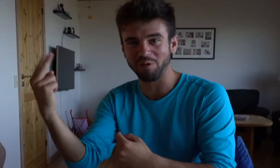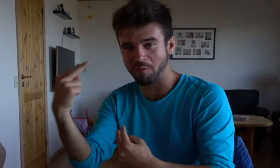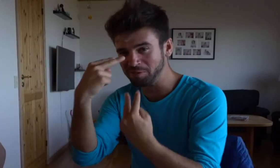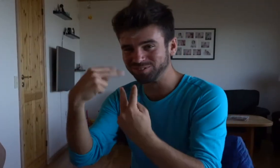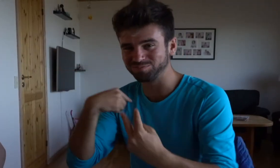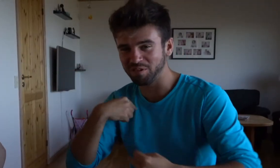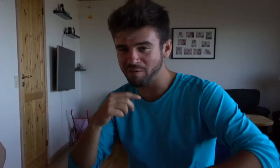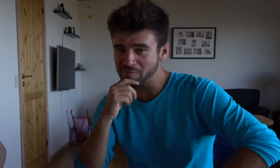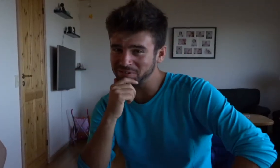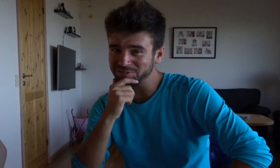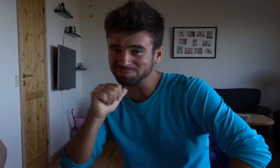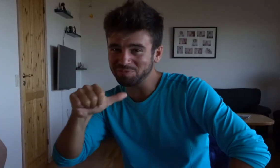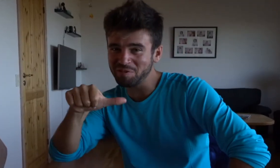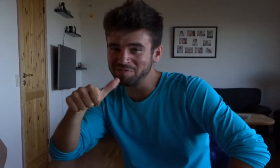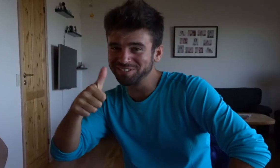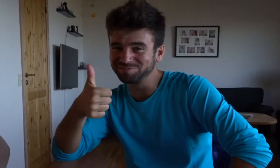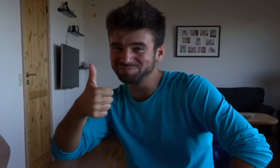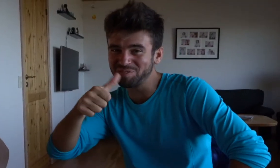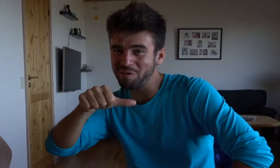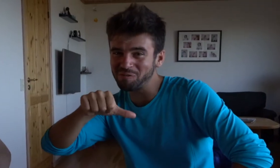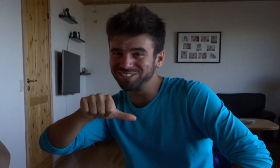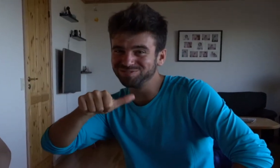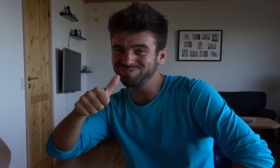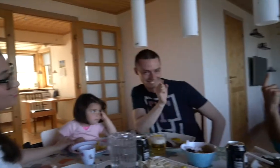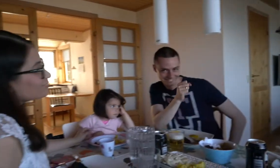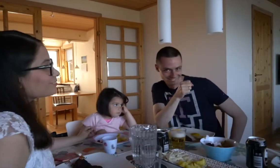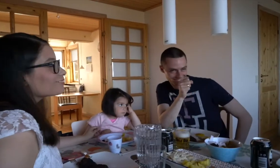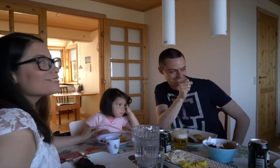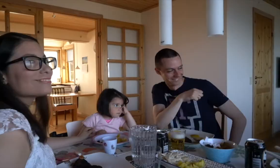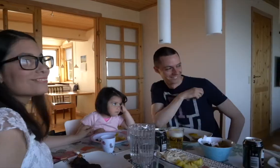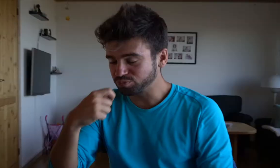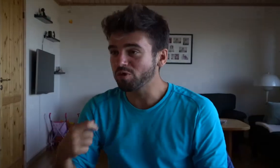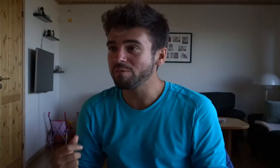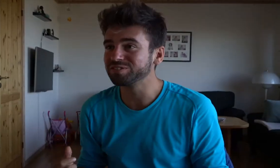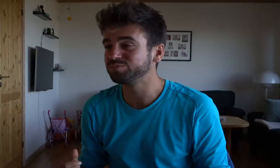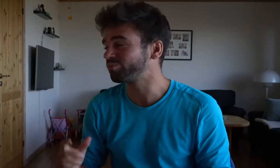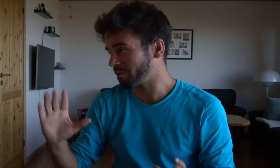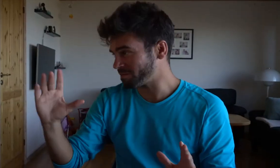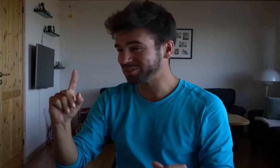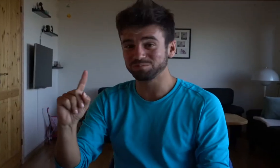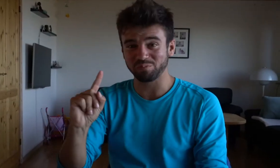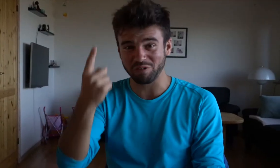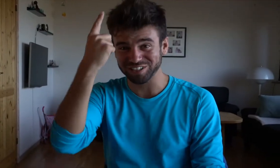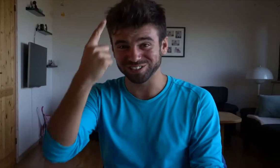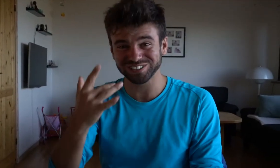They're watching me right now waiting for my reaction. Yes we are! The verdict of my first taste is...